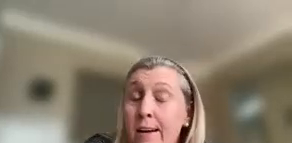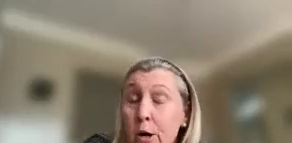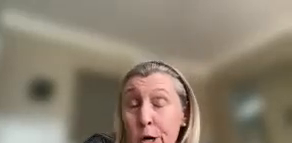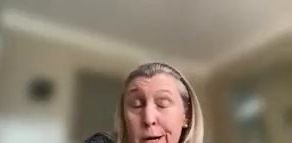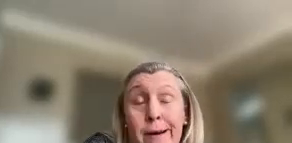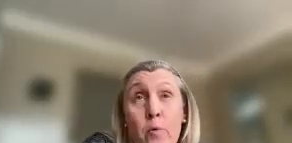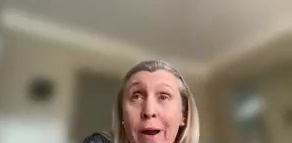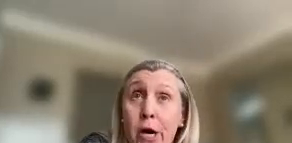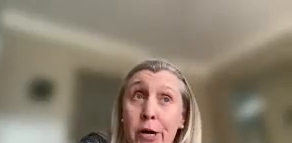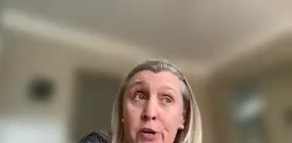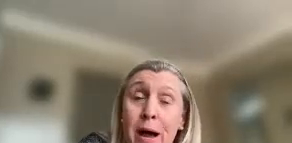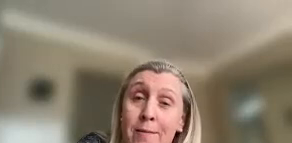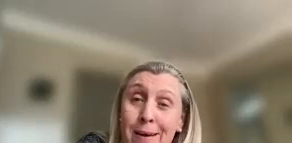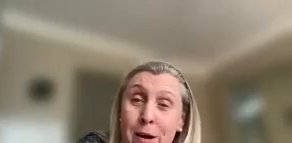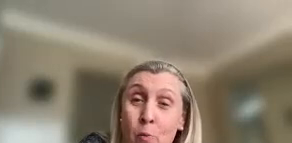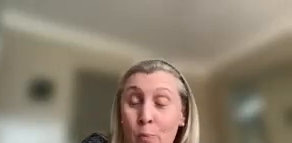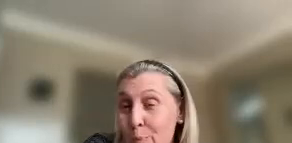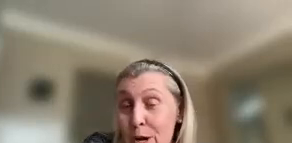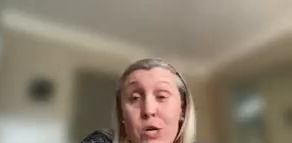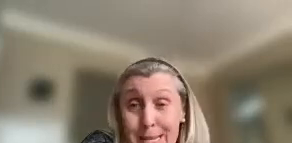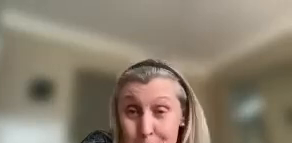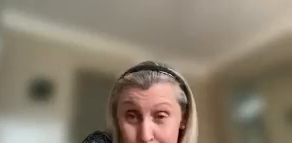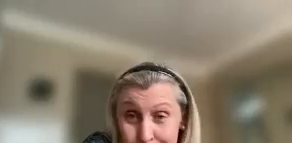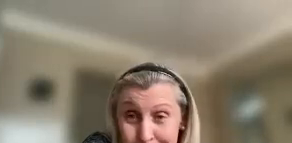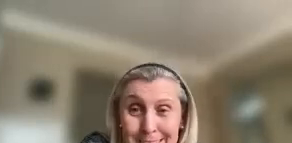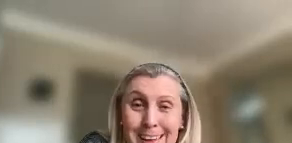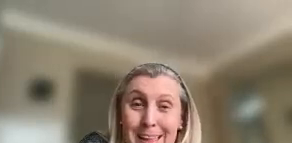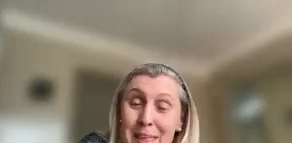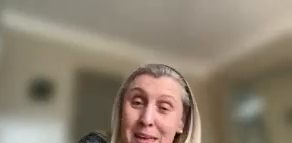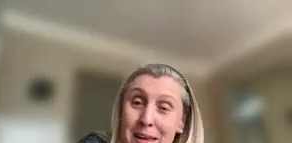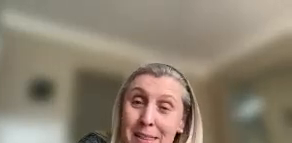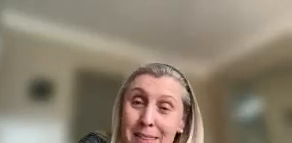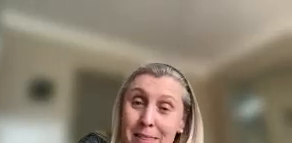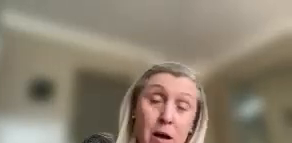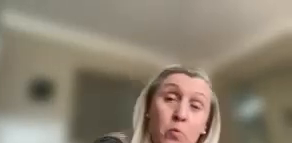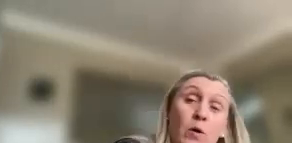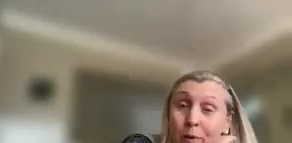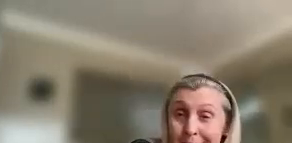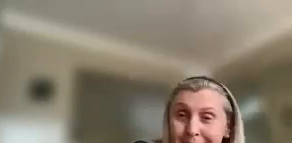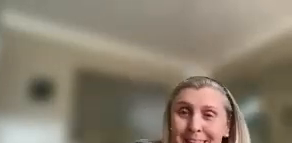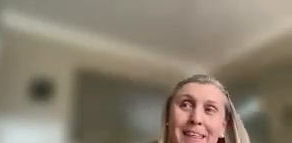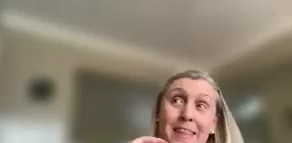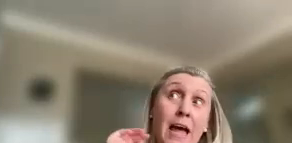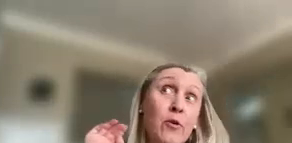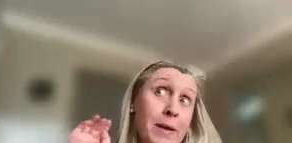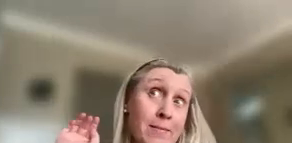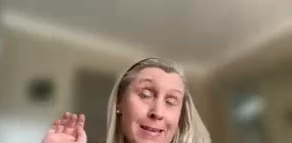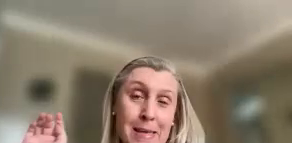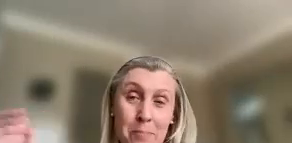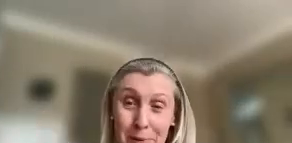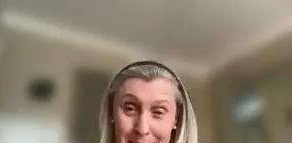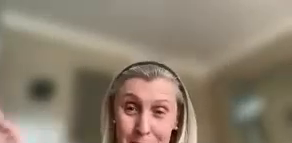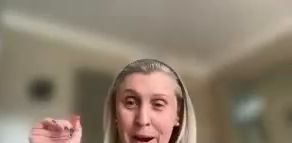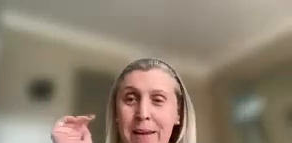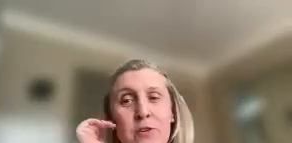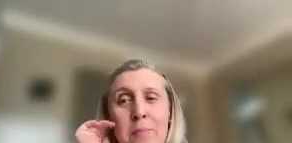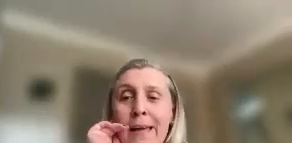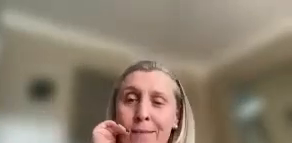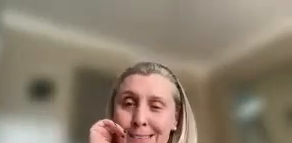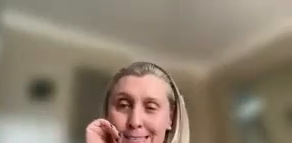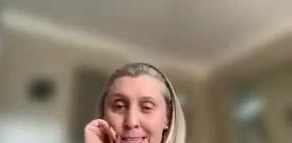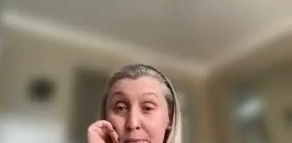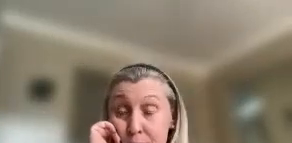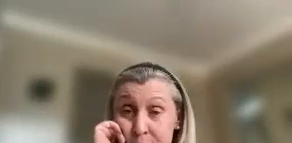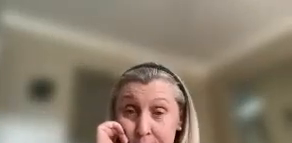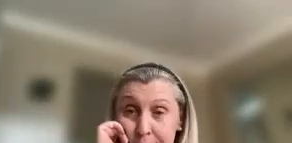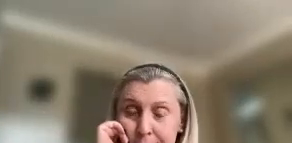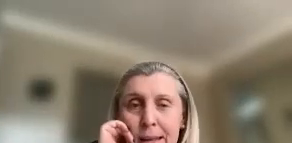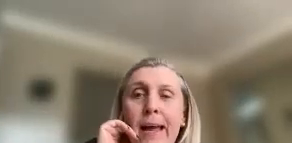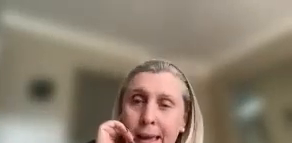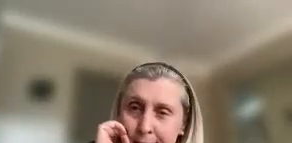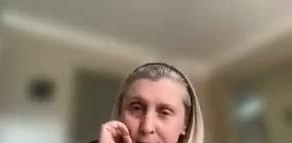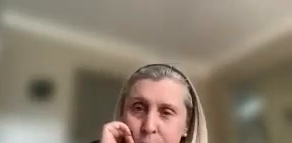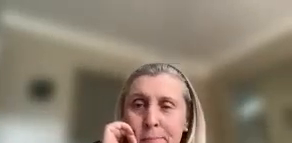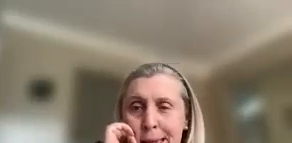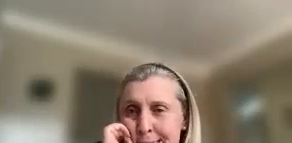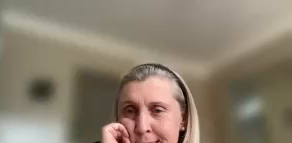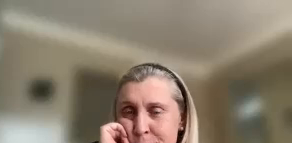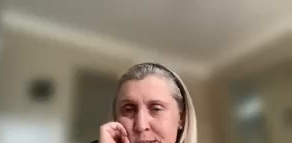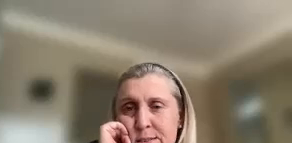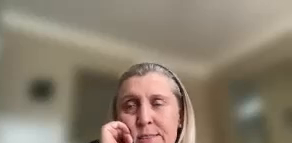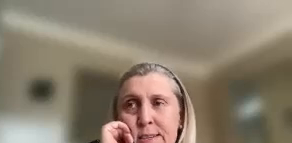Oh, a nursing home! And then in on one wing, and then the other wing of that same building. Right?